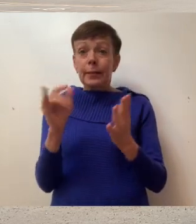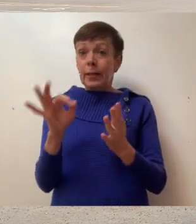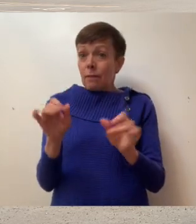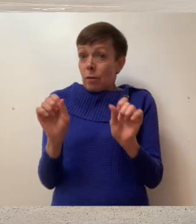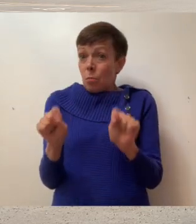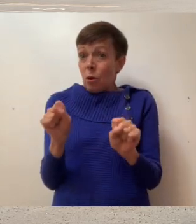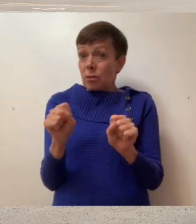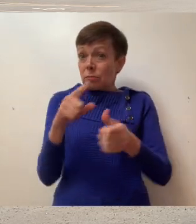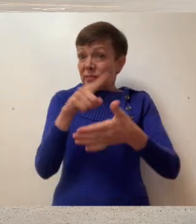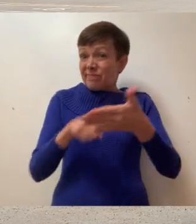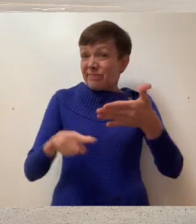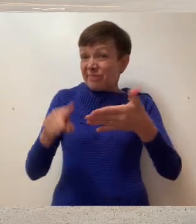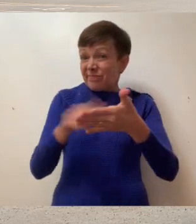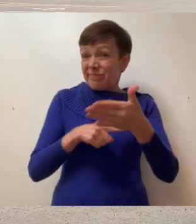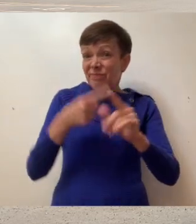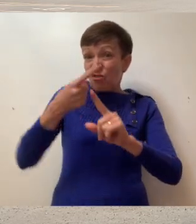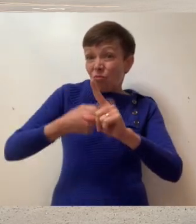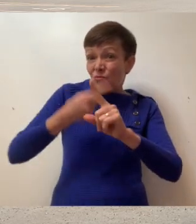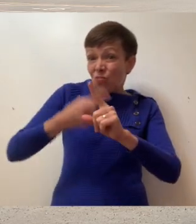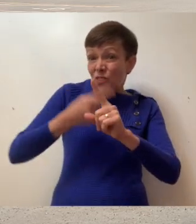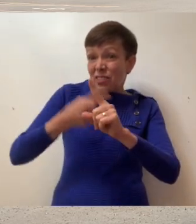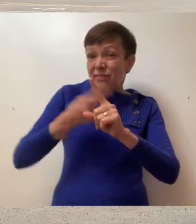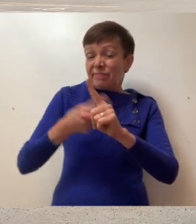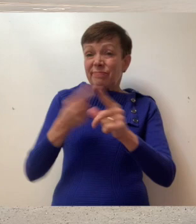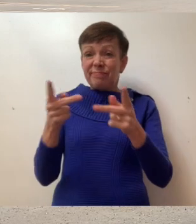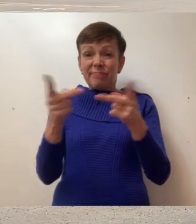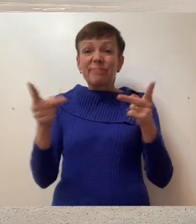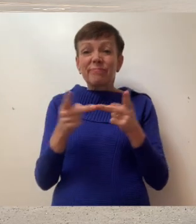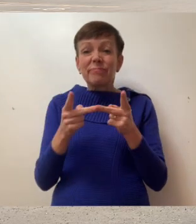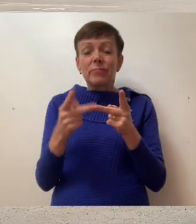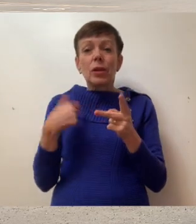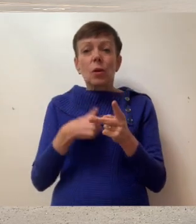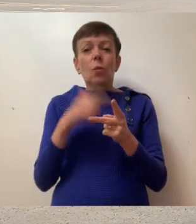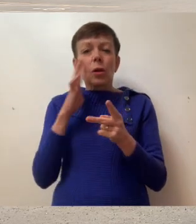as we go through Phase 1 and Phase 2 of the relaunch and start to get a clearer picture